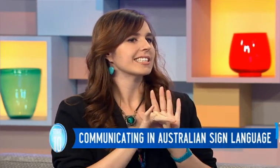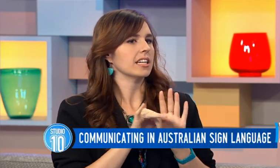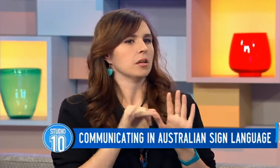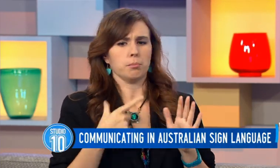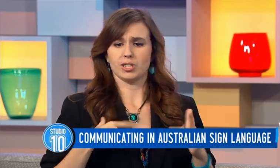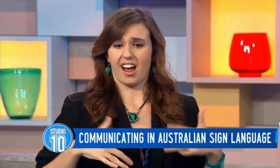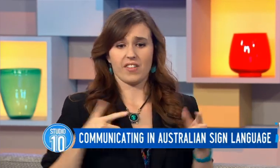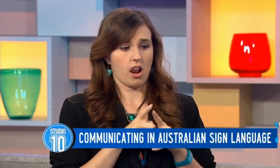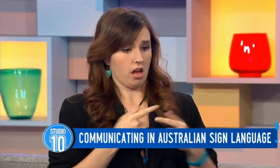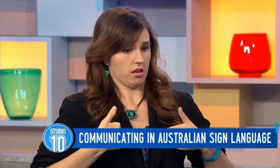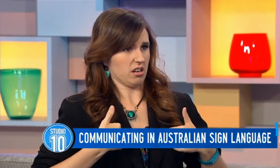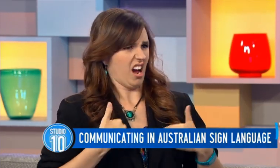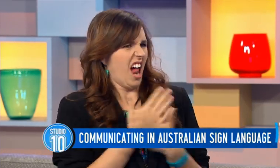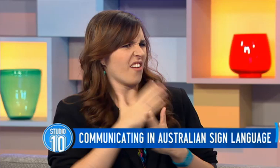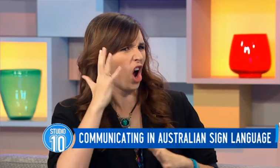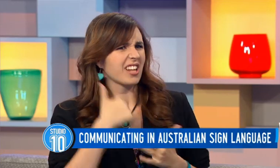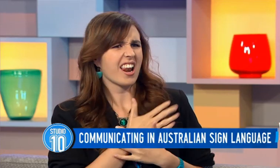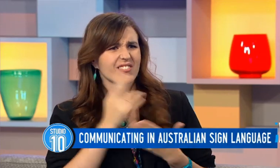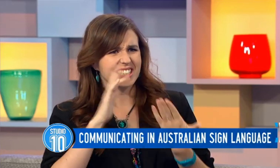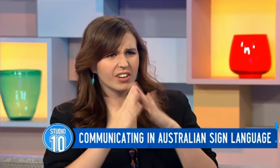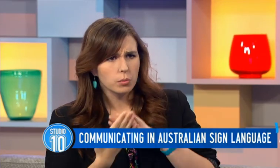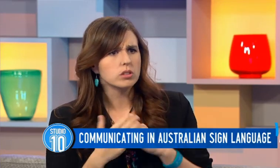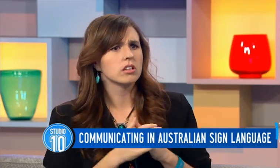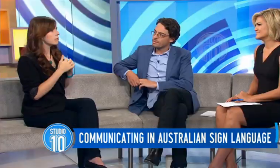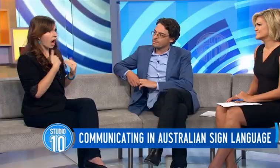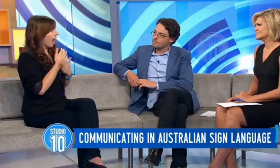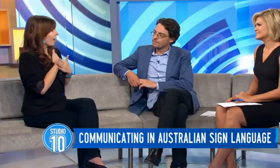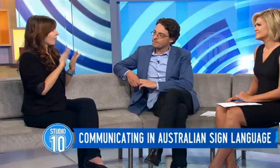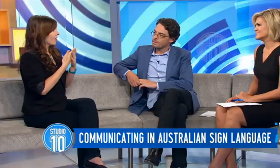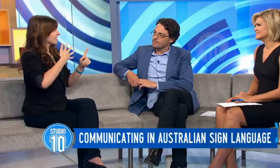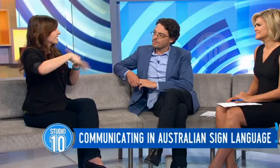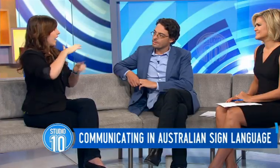use them anymore because they were not part of my identity, I love Auslan, I love the deaf community